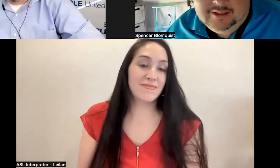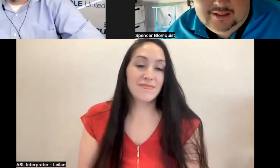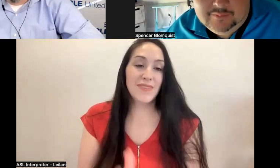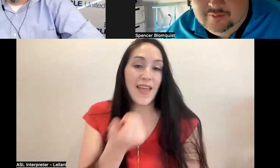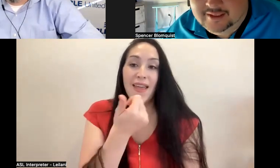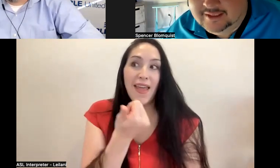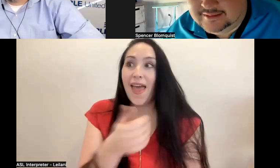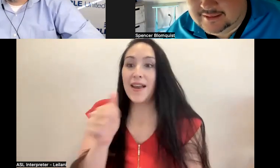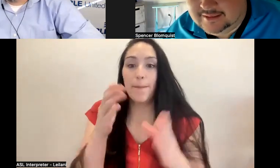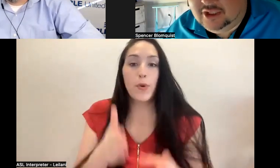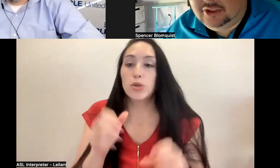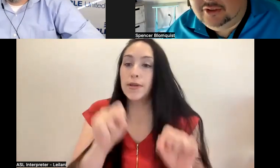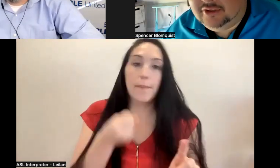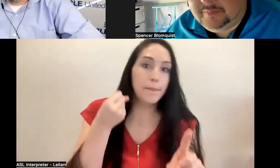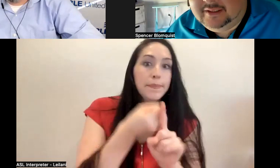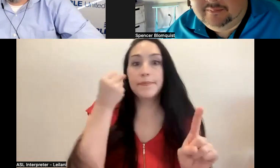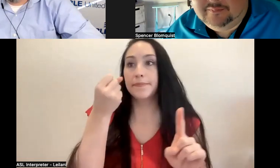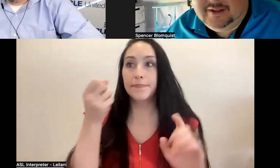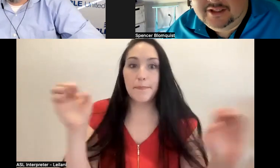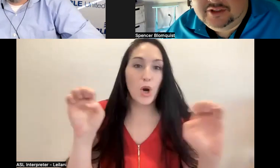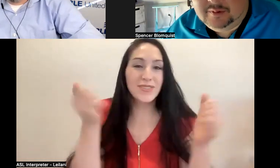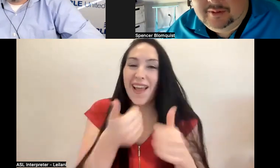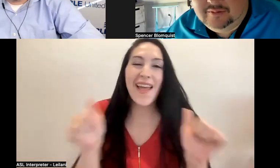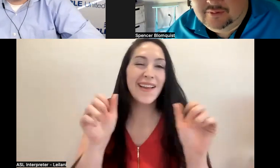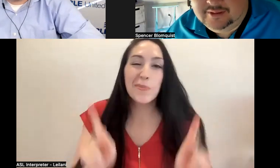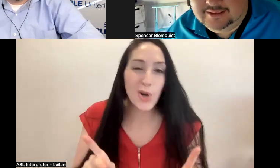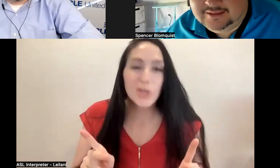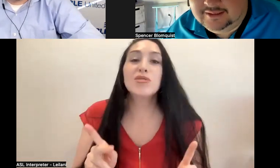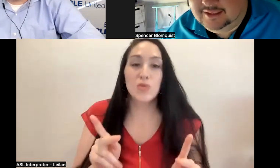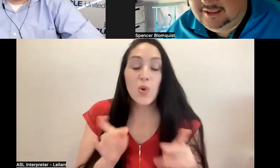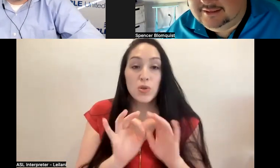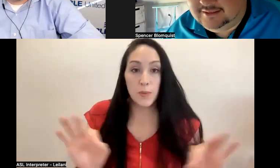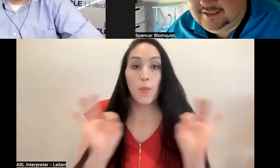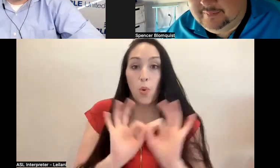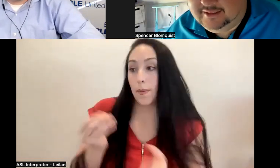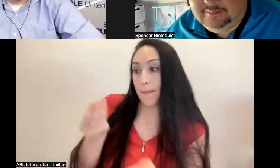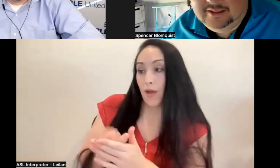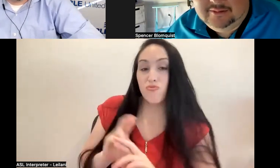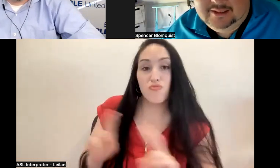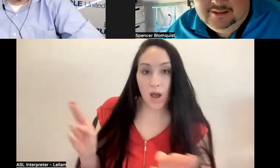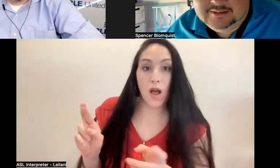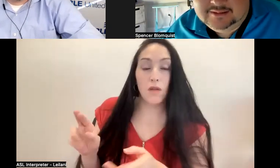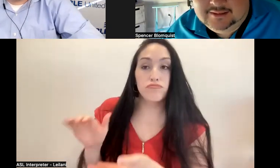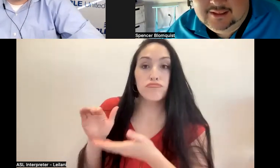can happen at any moment. 11:19:15 And just being financially prepared for it is a is a step in keeping everything else together.